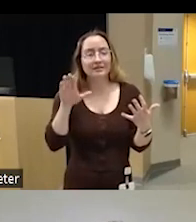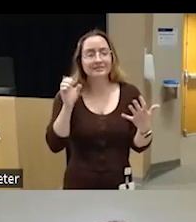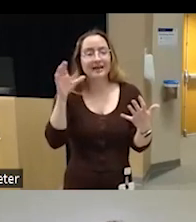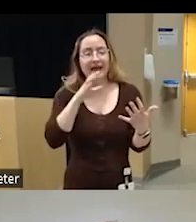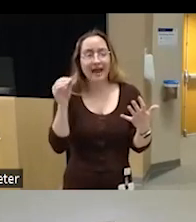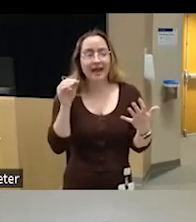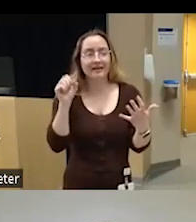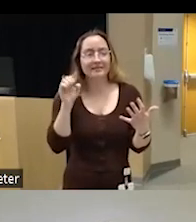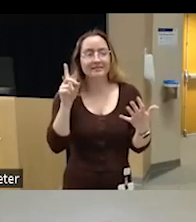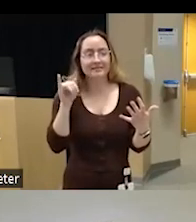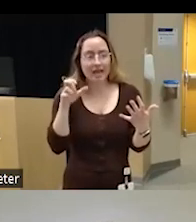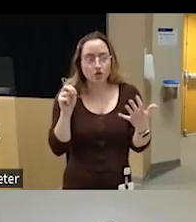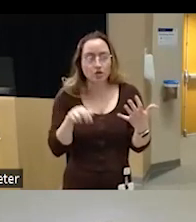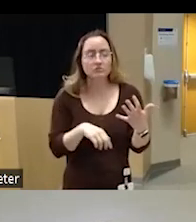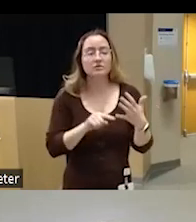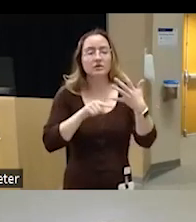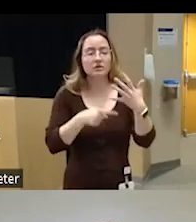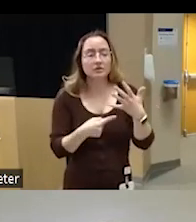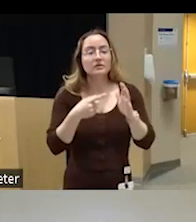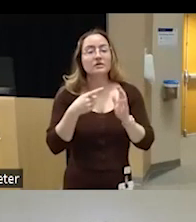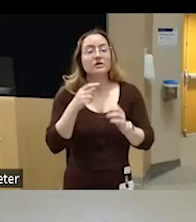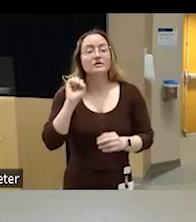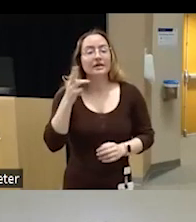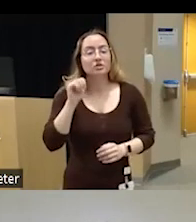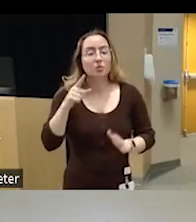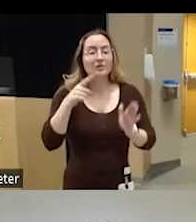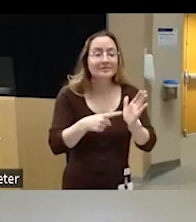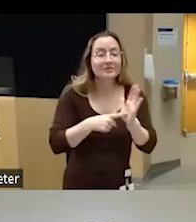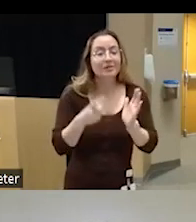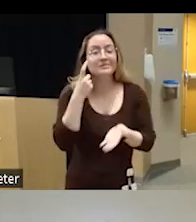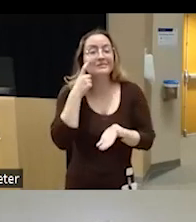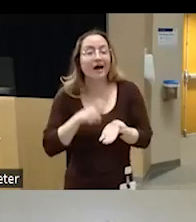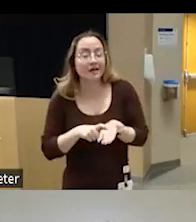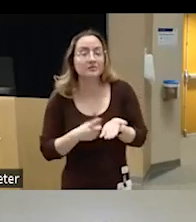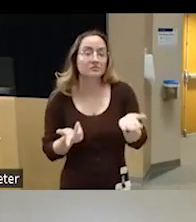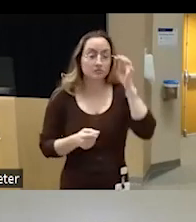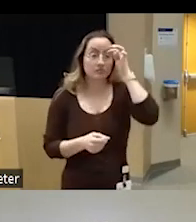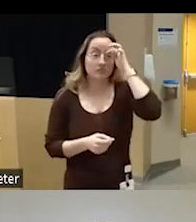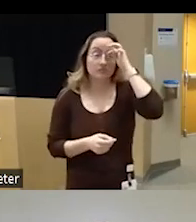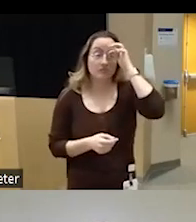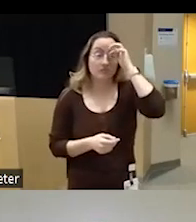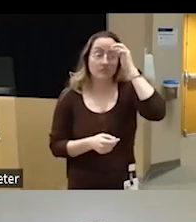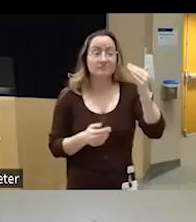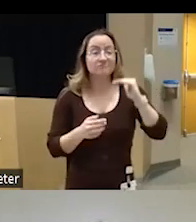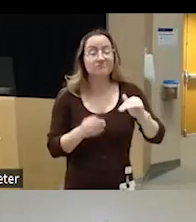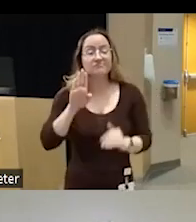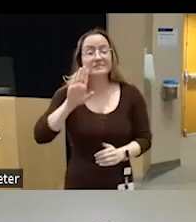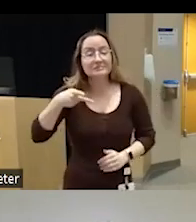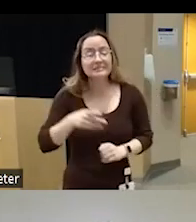Sexual symptoms and signs because that might give you also non-adherence. Blood pressure and pulse may be every three to six